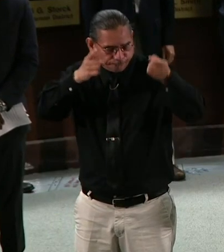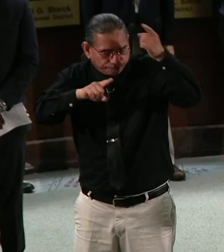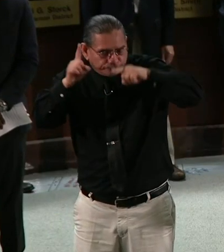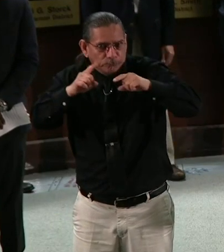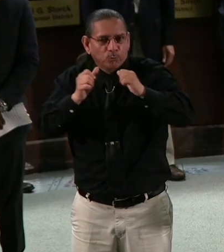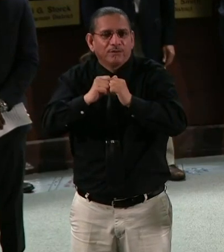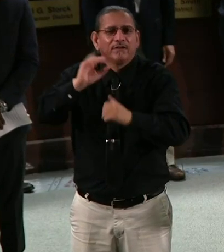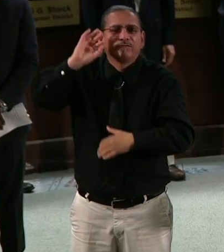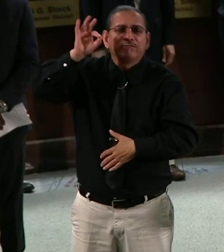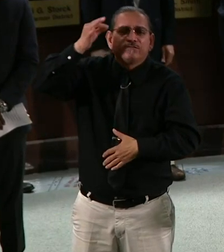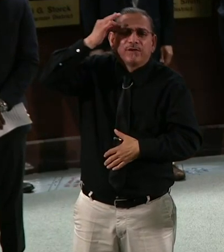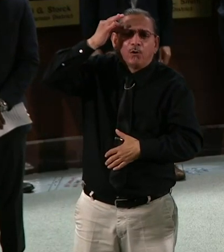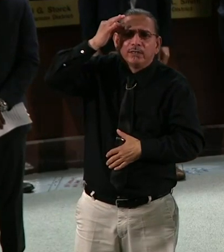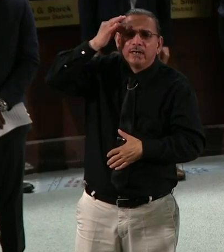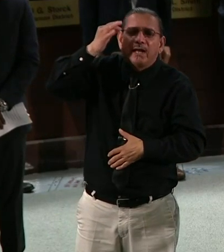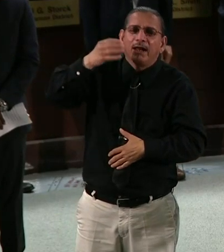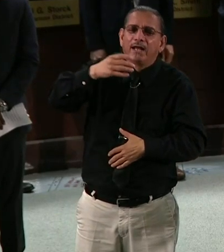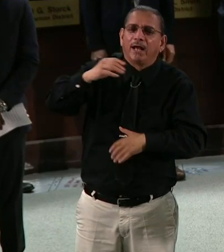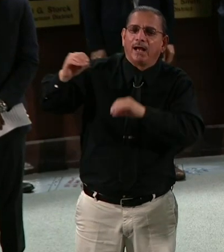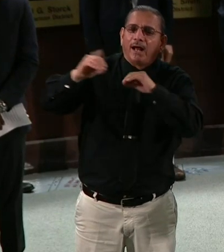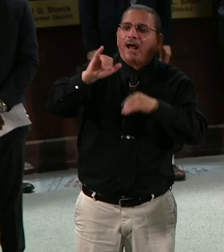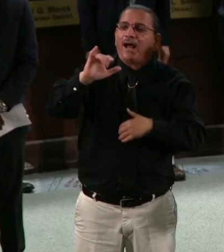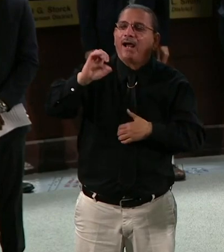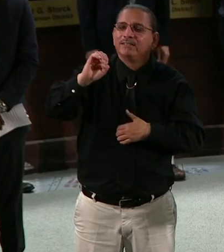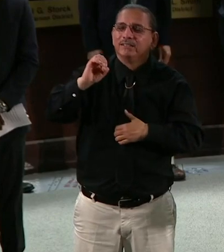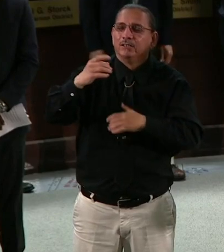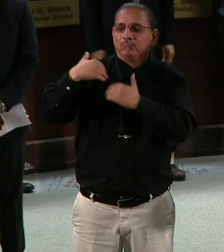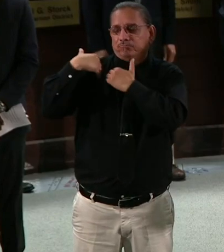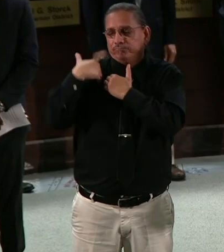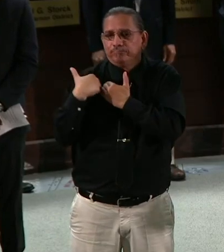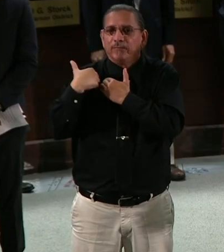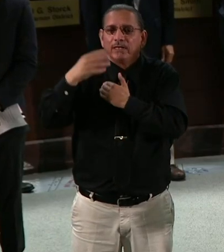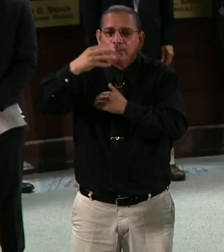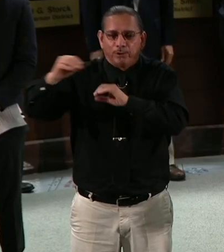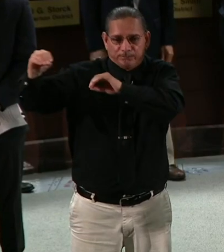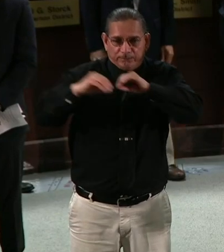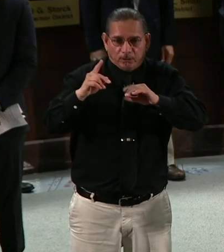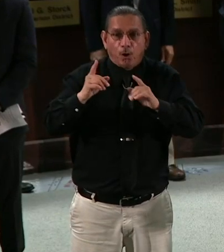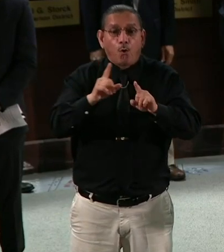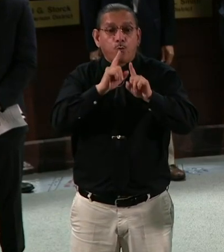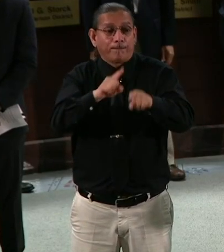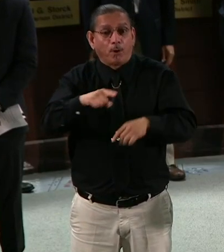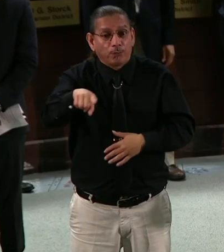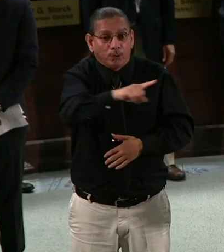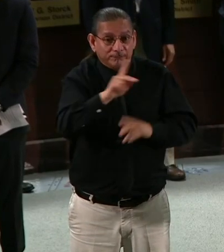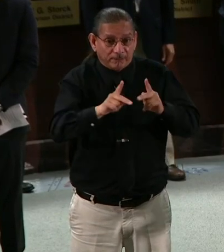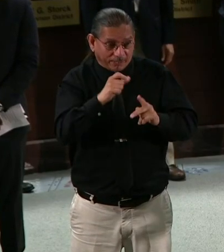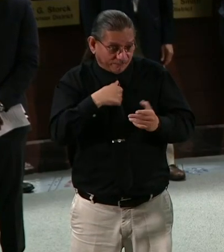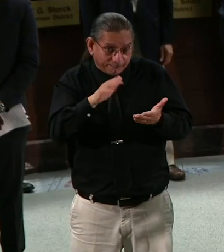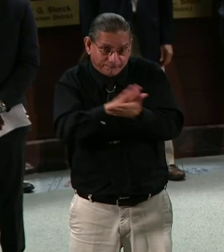ENFORCEMENT WAS COLLABORATING WITH FEDERAL ICE OFFICIALS AND